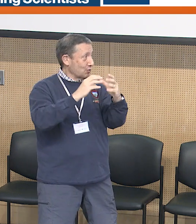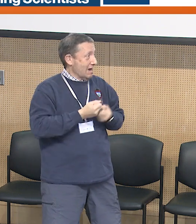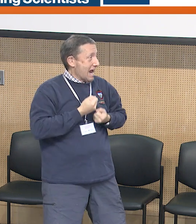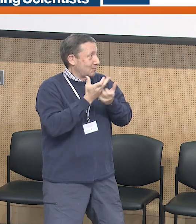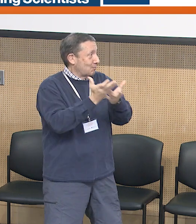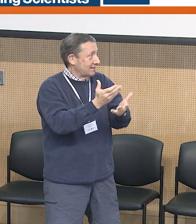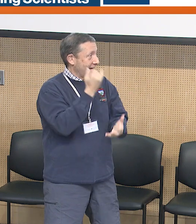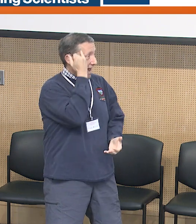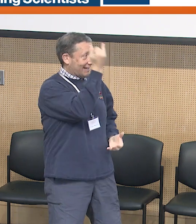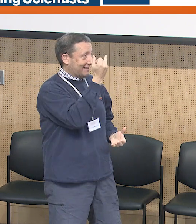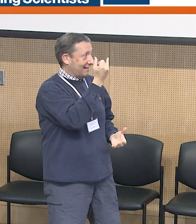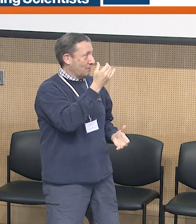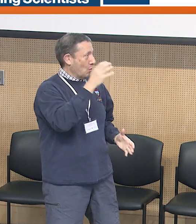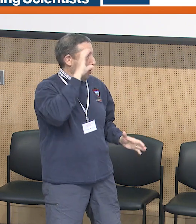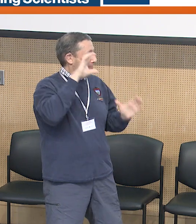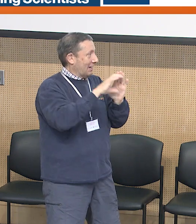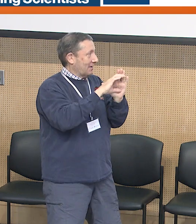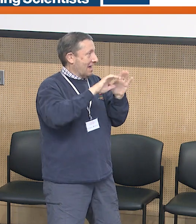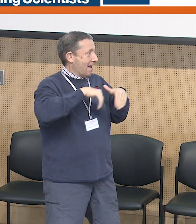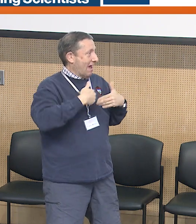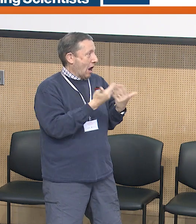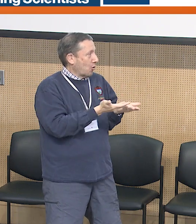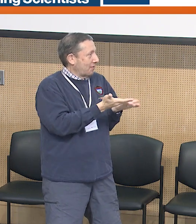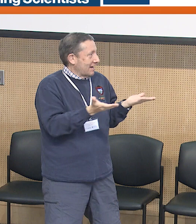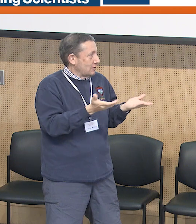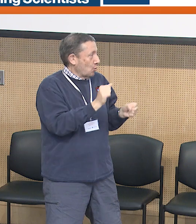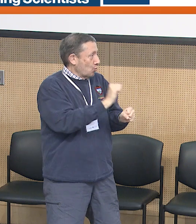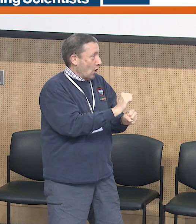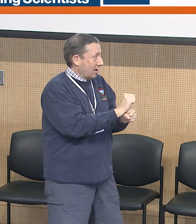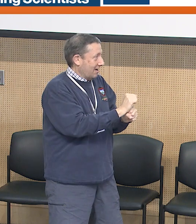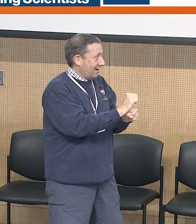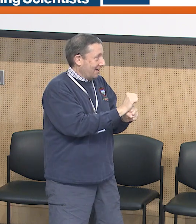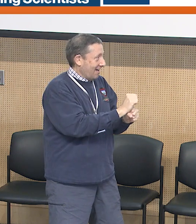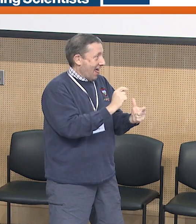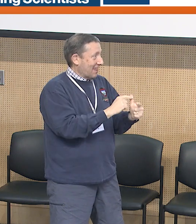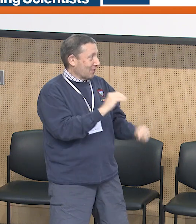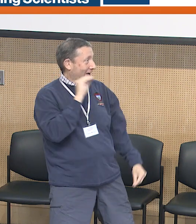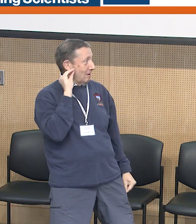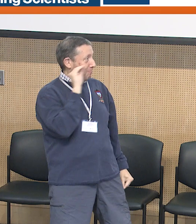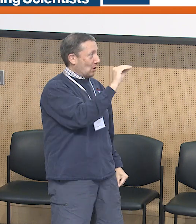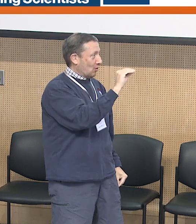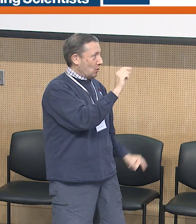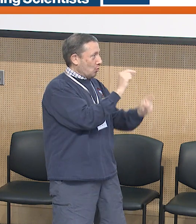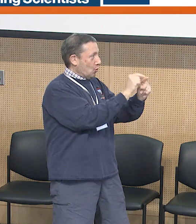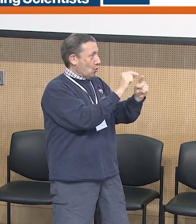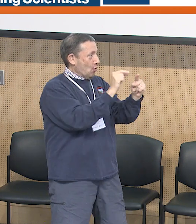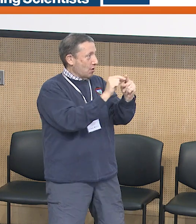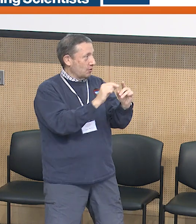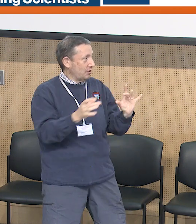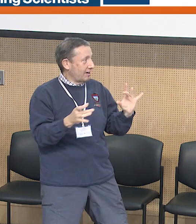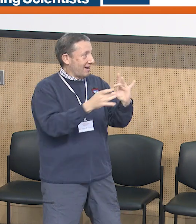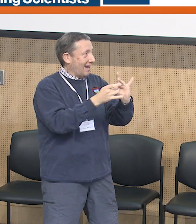In your first slide, you talked about the concept about how things work, and then you have to include the words.